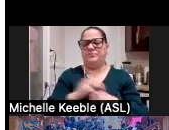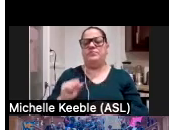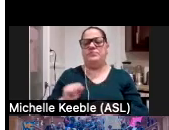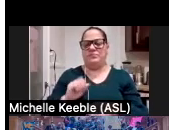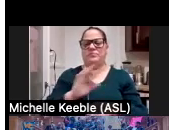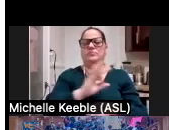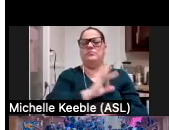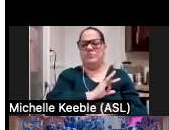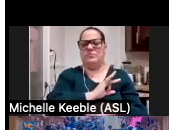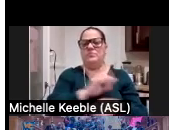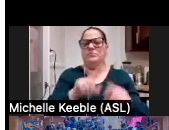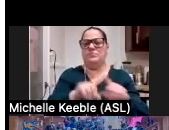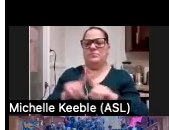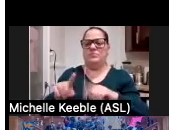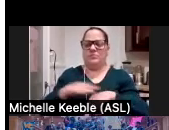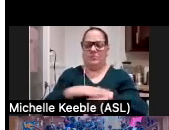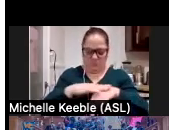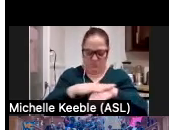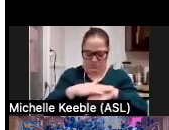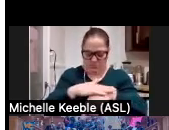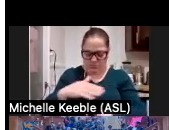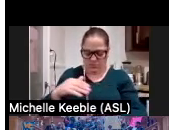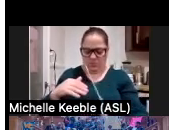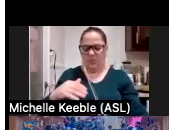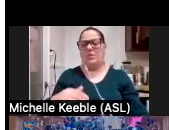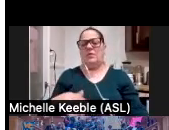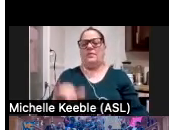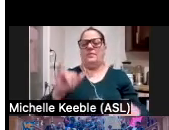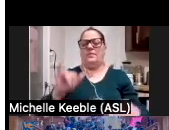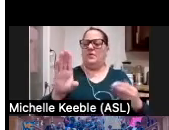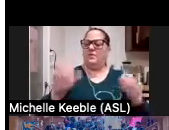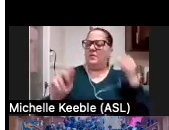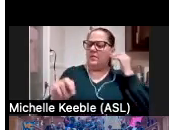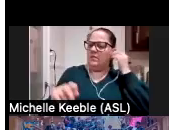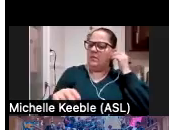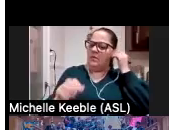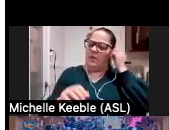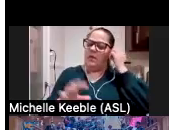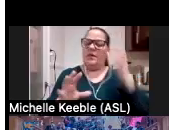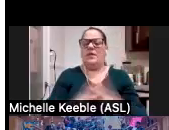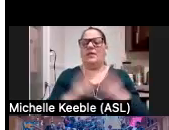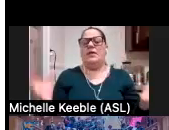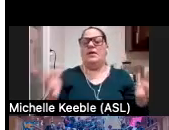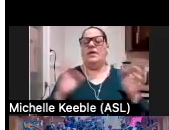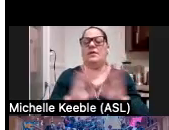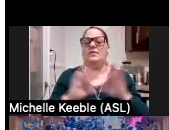enterprises at Abilities Incorporated. Um he encountered lots of families whose kids with